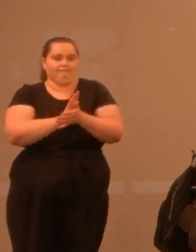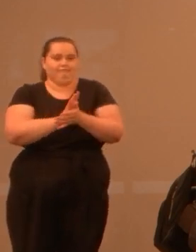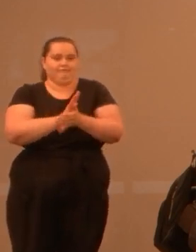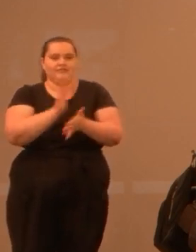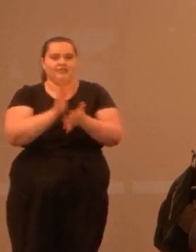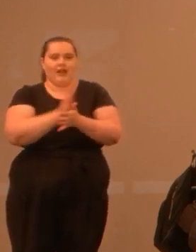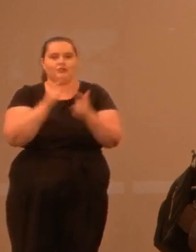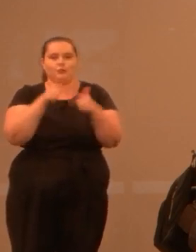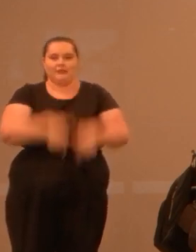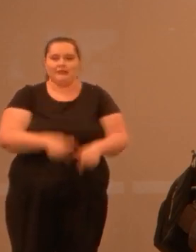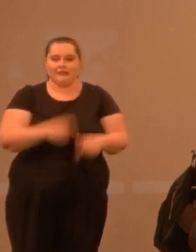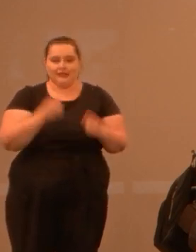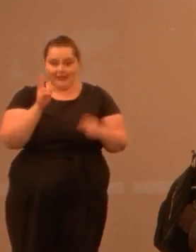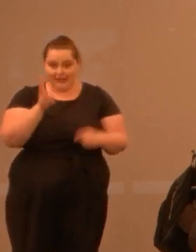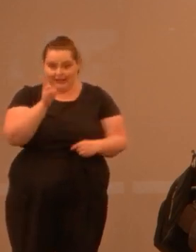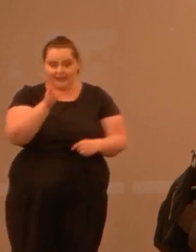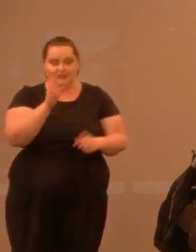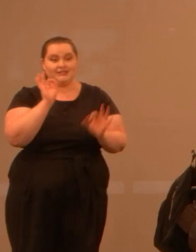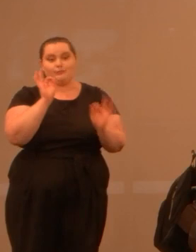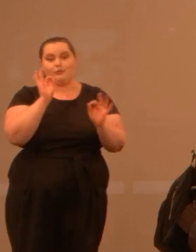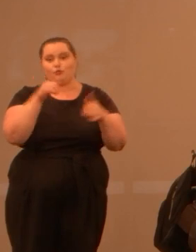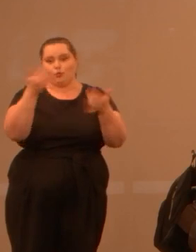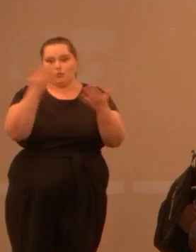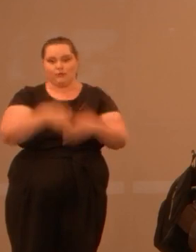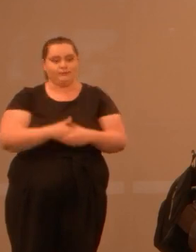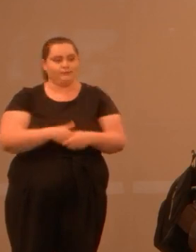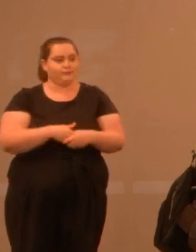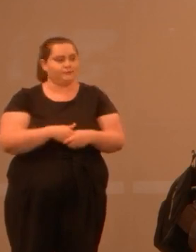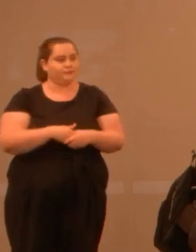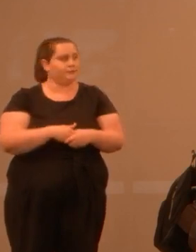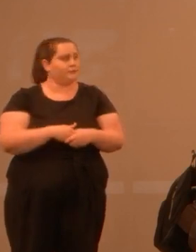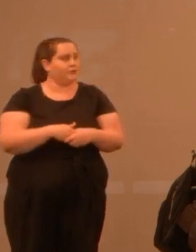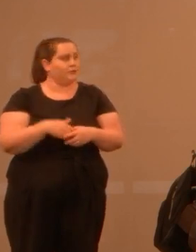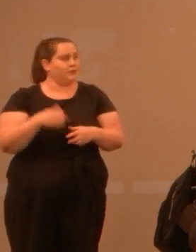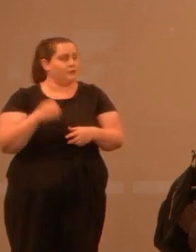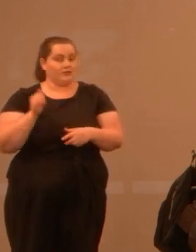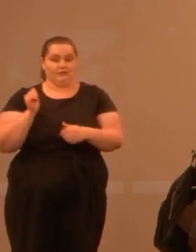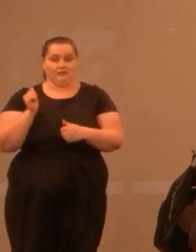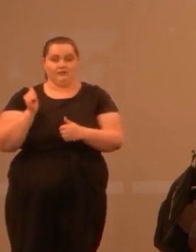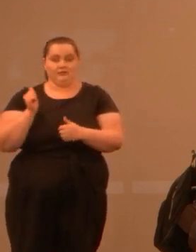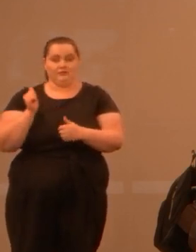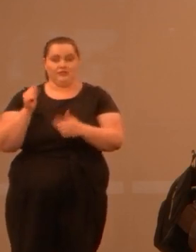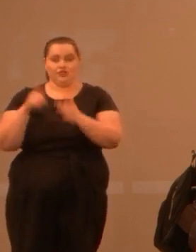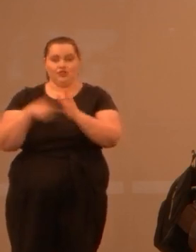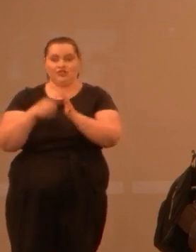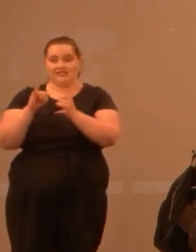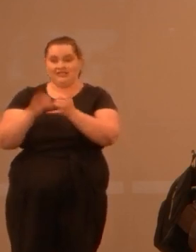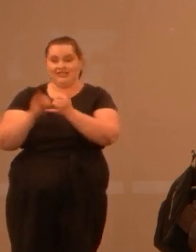and a very, very special Award tonight. I've been told by Jess, my policy officer,